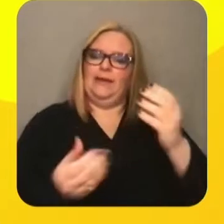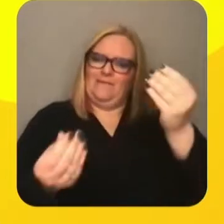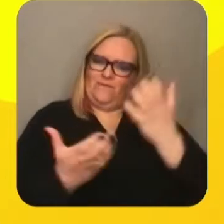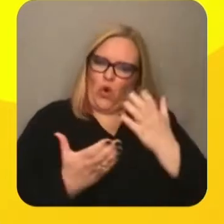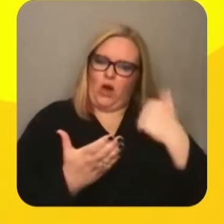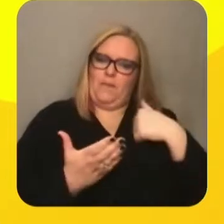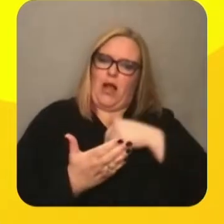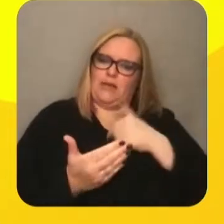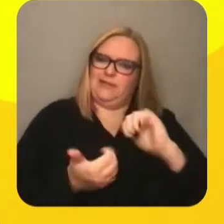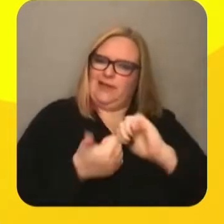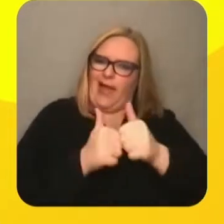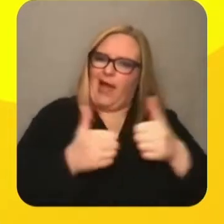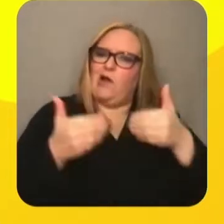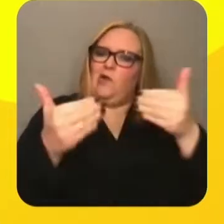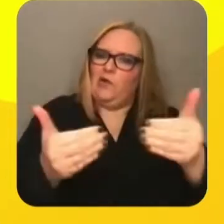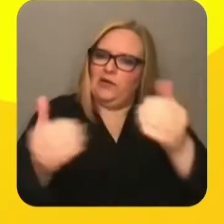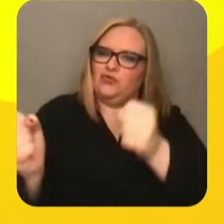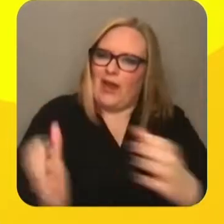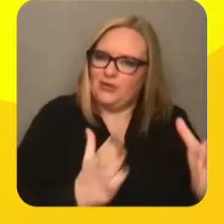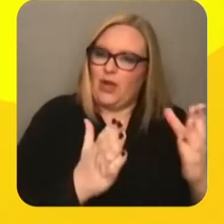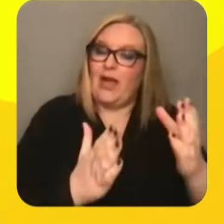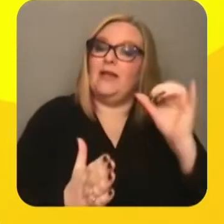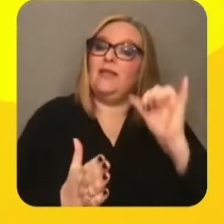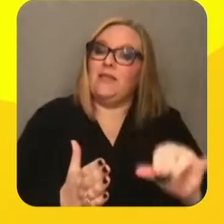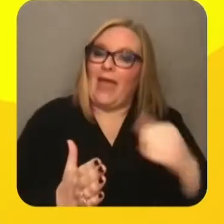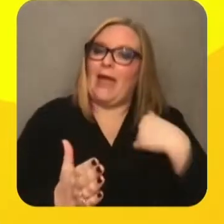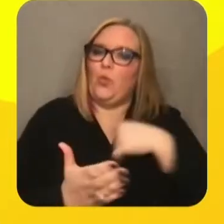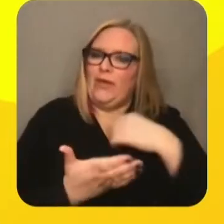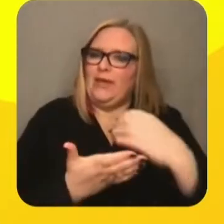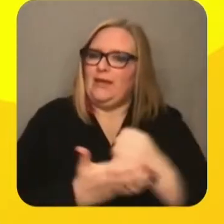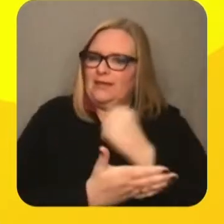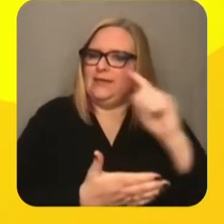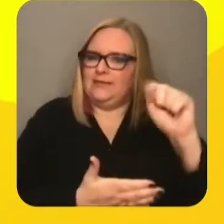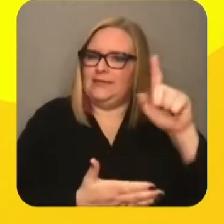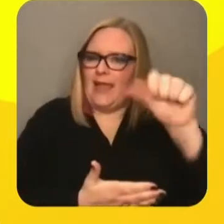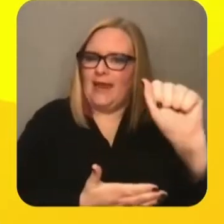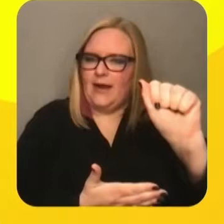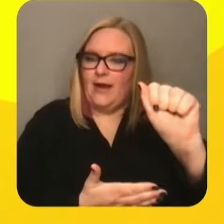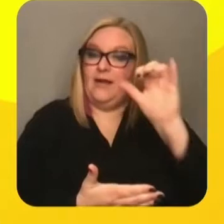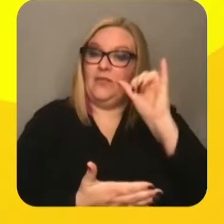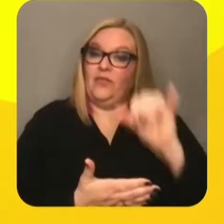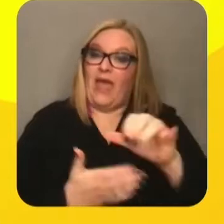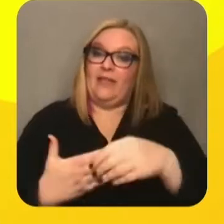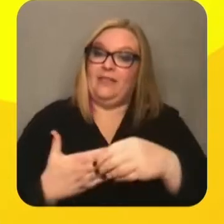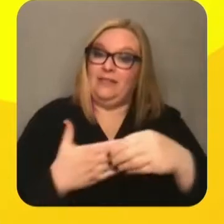And so that's how we've been able to leverage the data. And that's ultimately led us to thinking through new